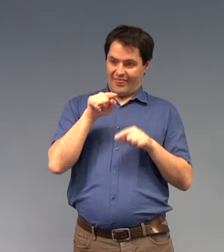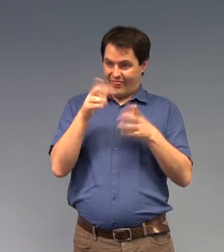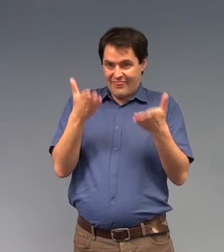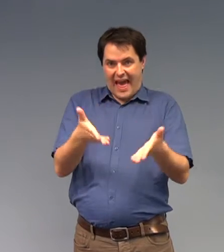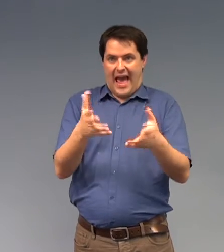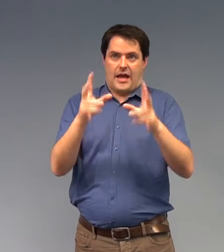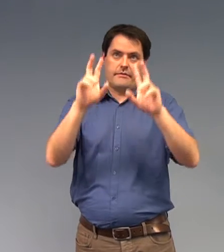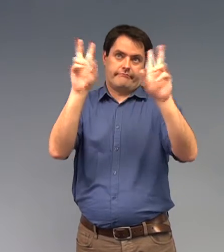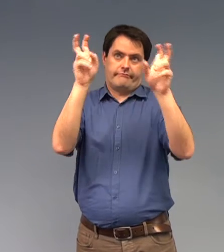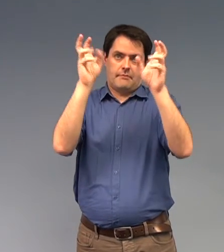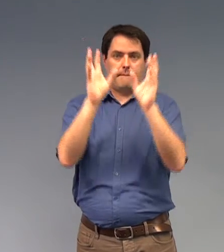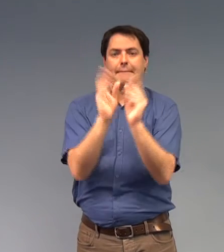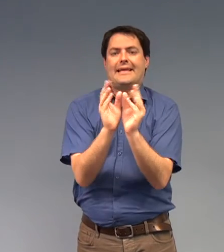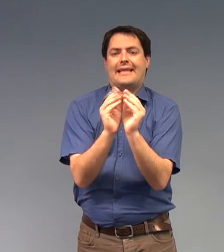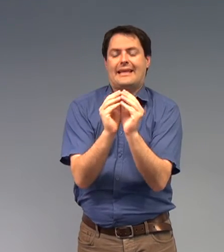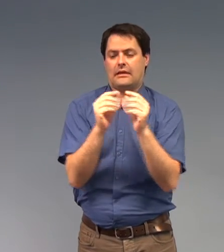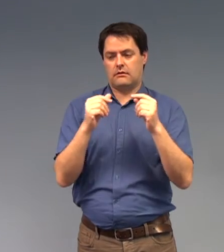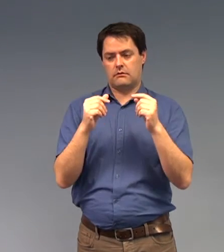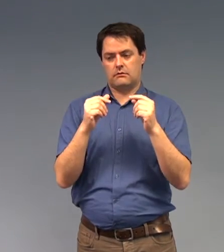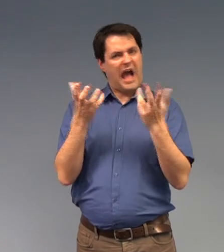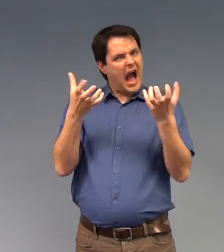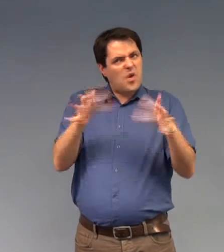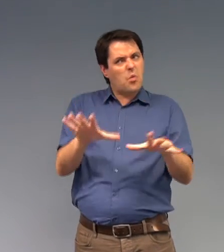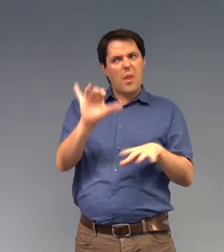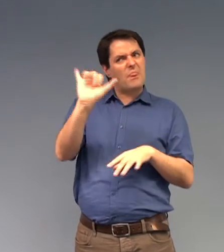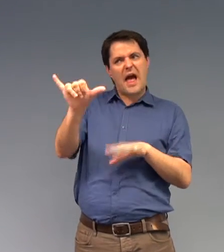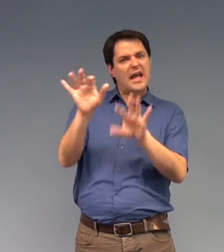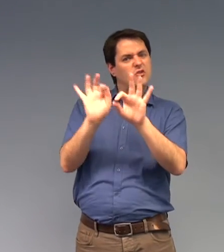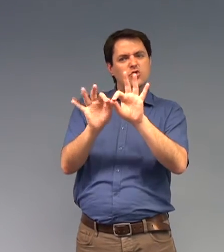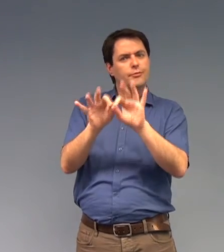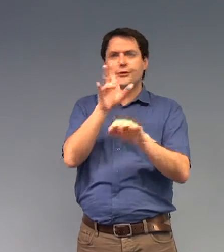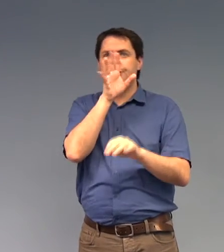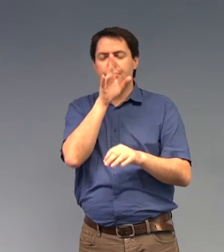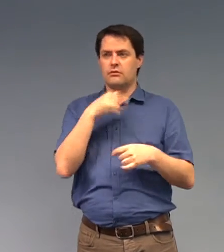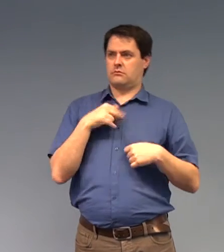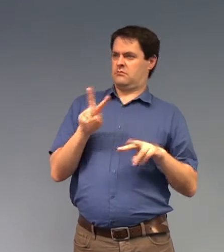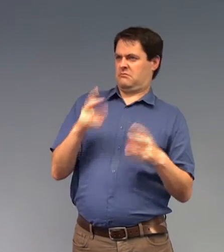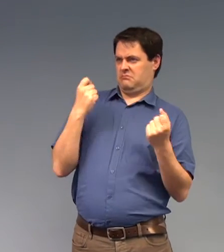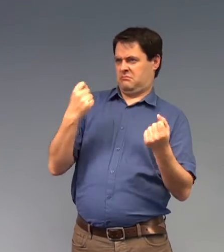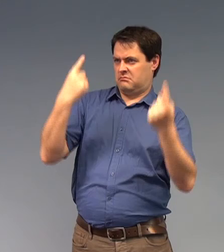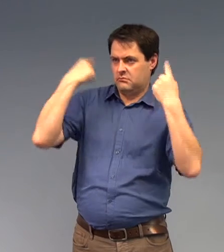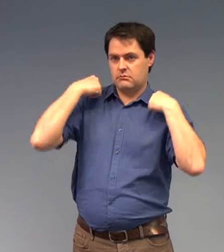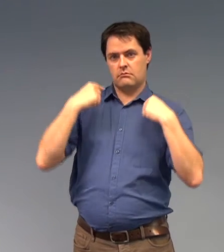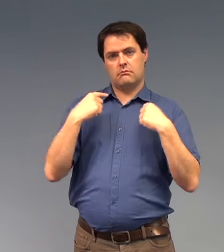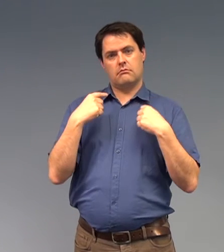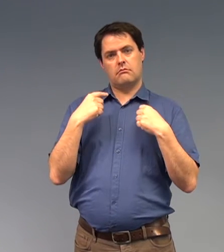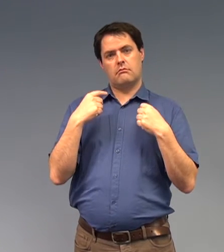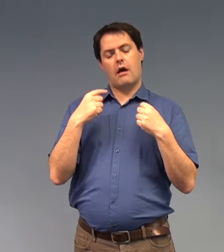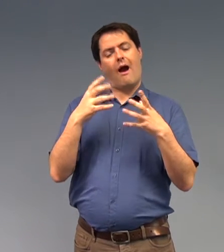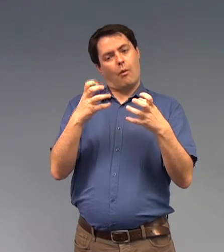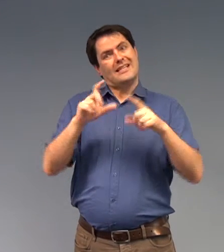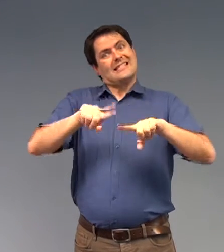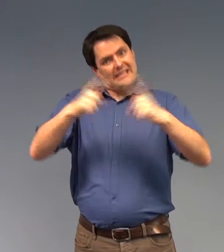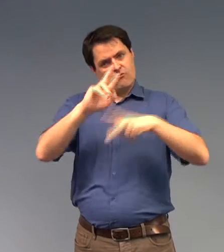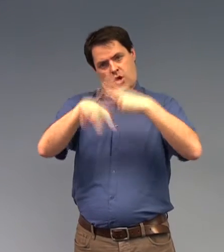so were I to be within that meeting when that interpreter was required to render that sentence,